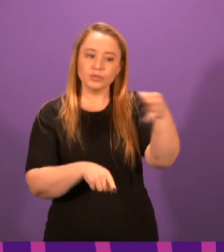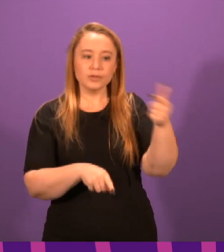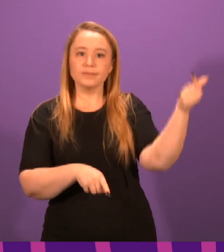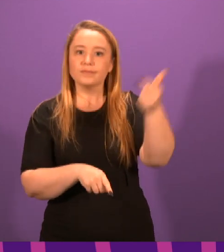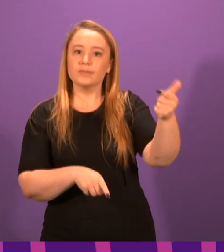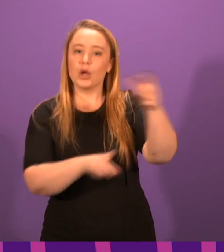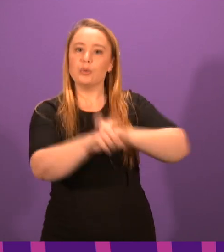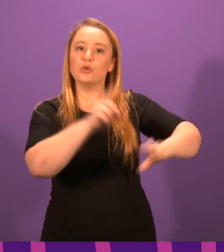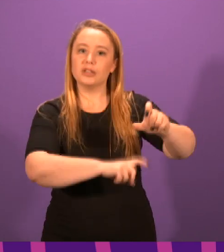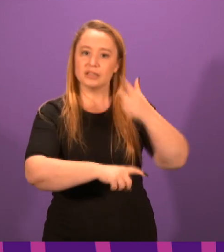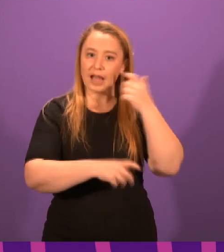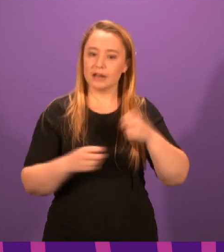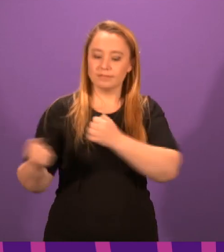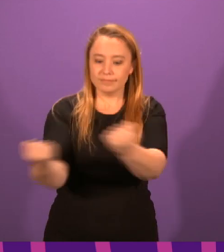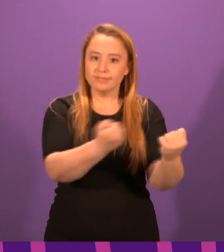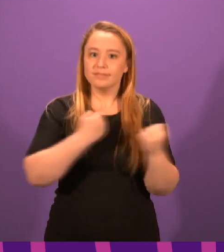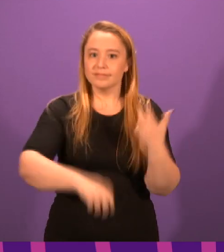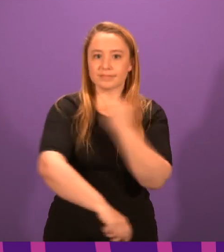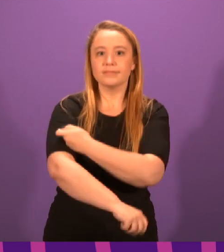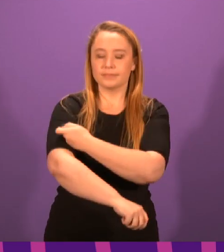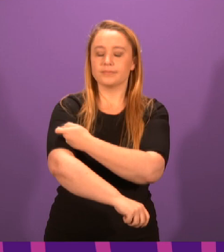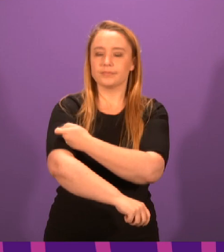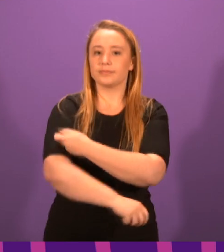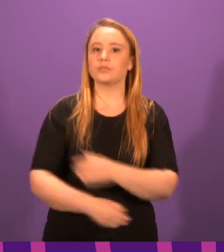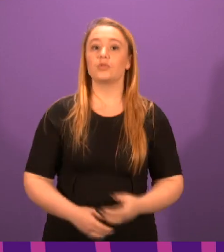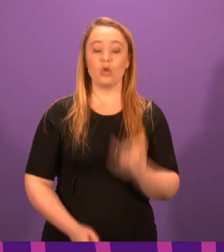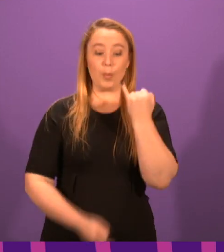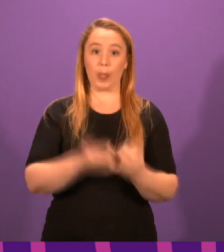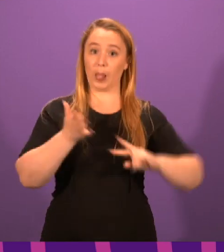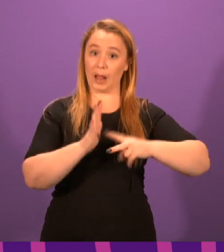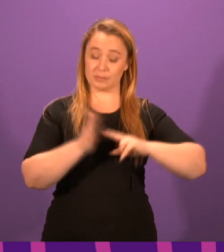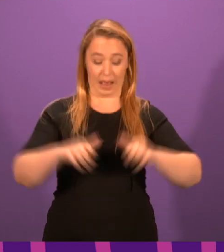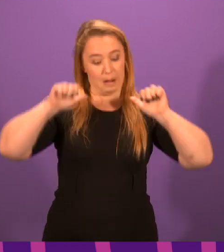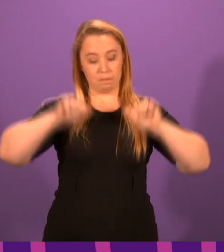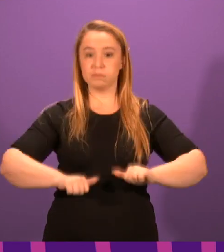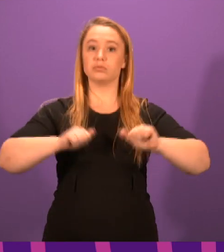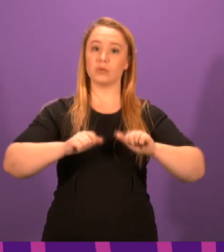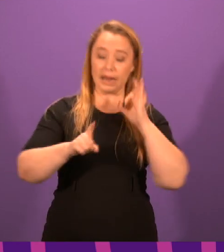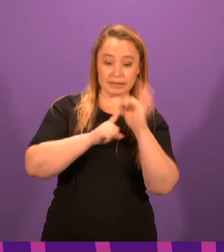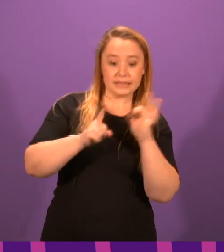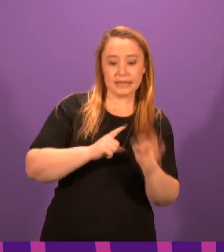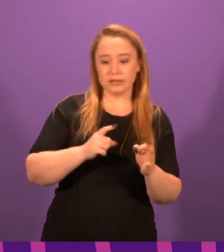As I said earlier, as soon as that final plan is crystallised and we have all the details in place,